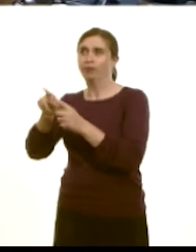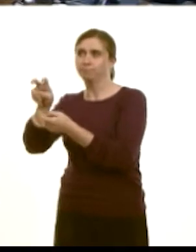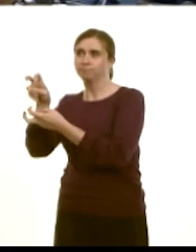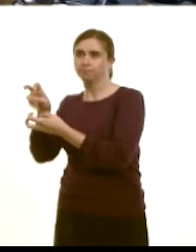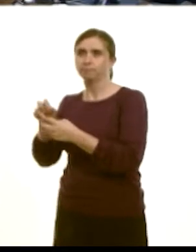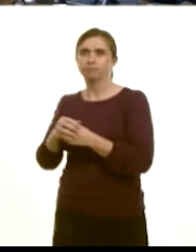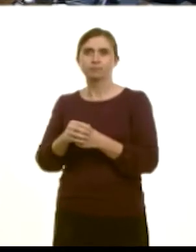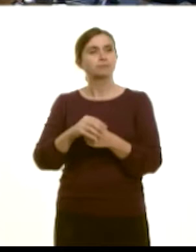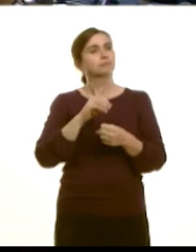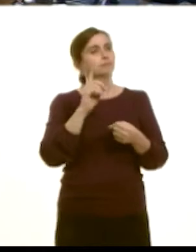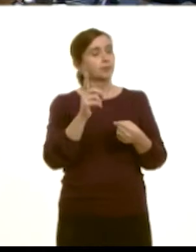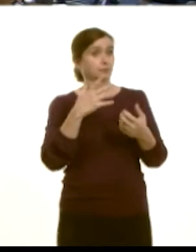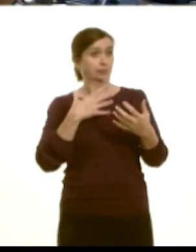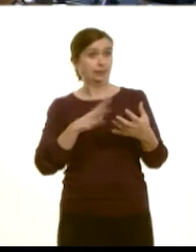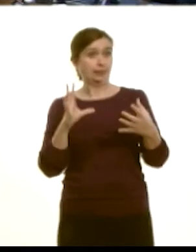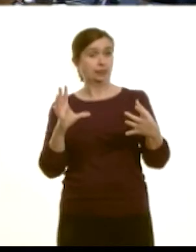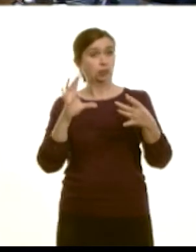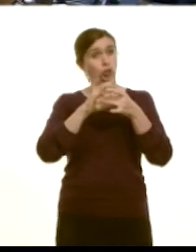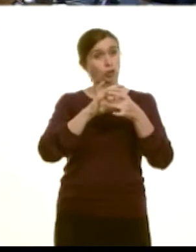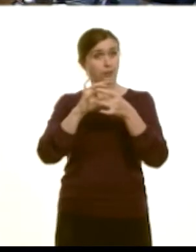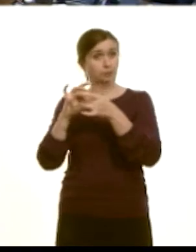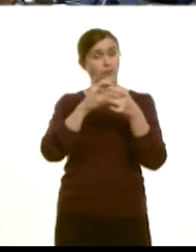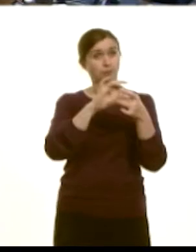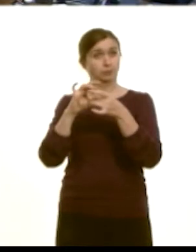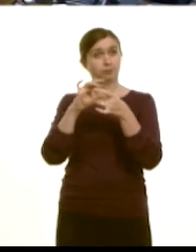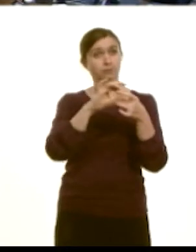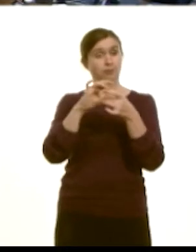more money is through joint promotion and joint ticketing schemes for attractions.